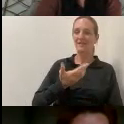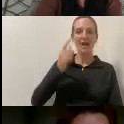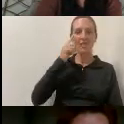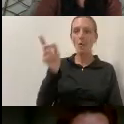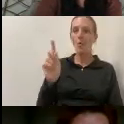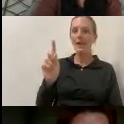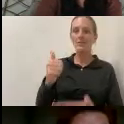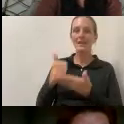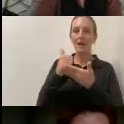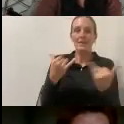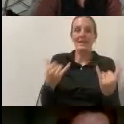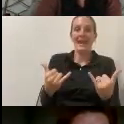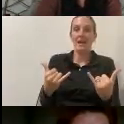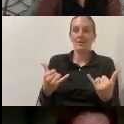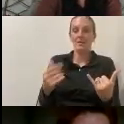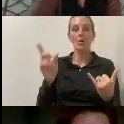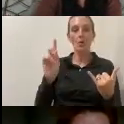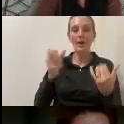help now?” “where is the support now?”